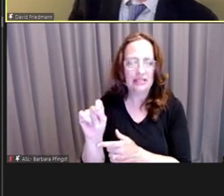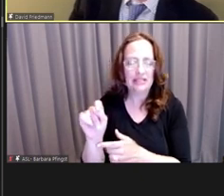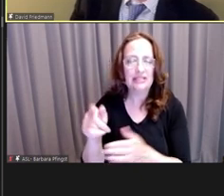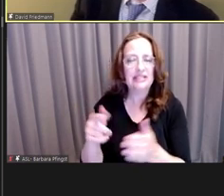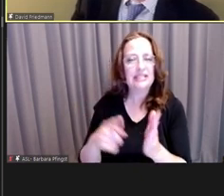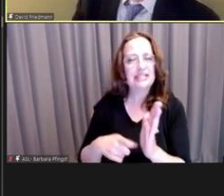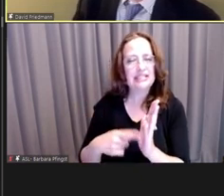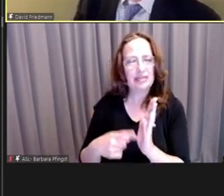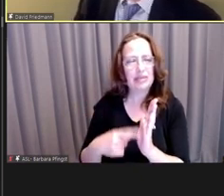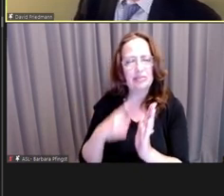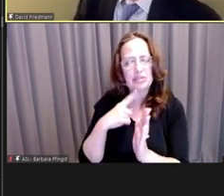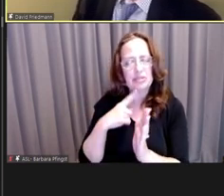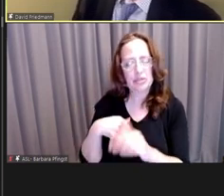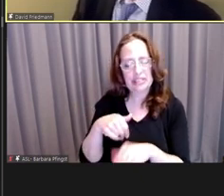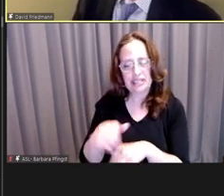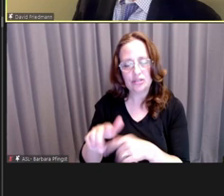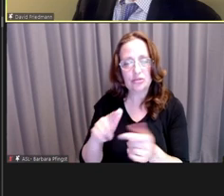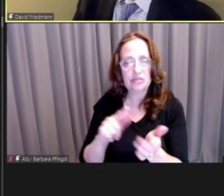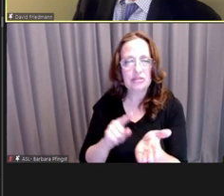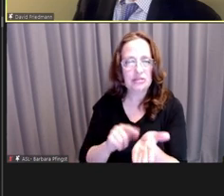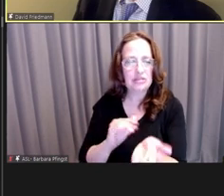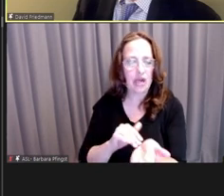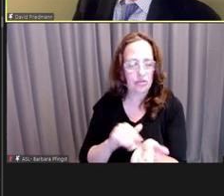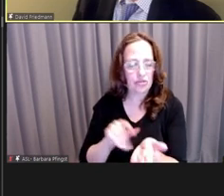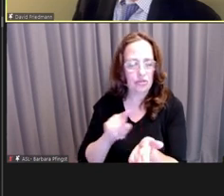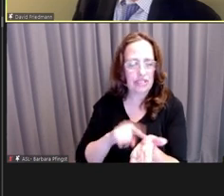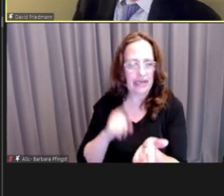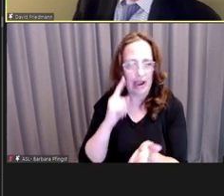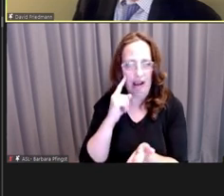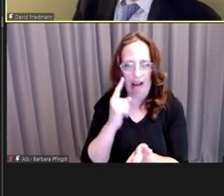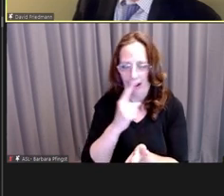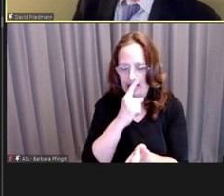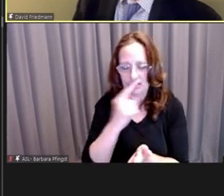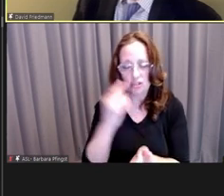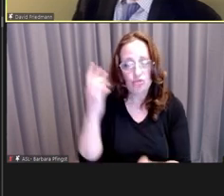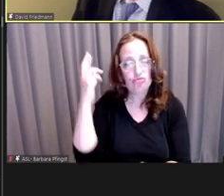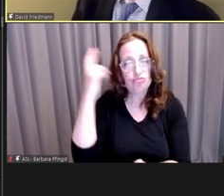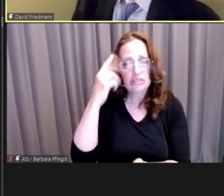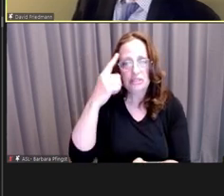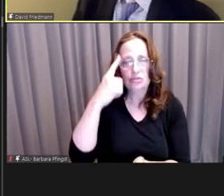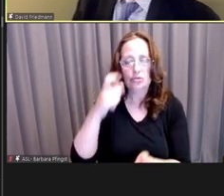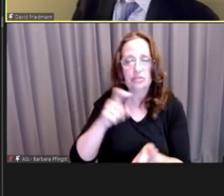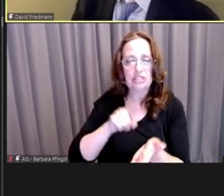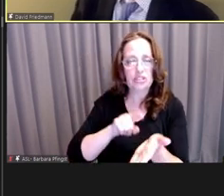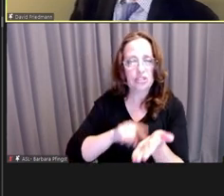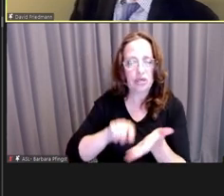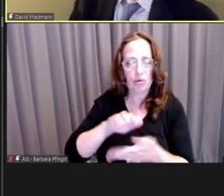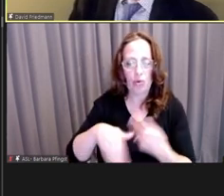but also just to make sure that there's no other sensory issues. If a child has hearing loss,